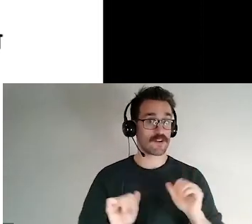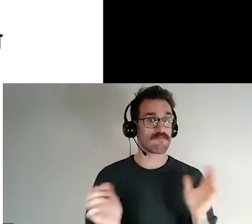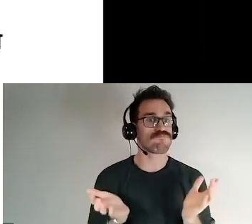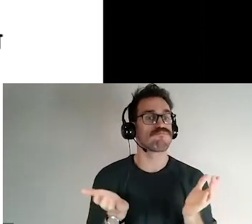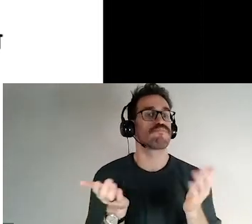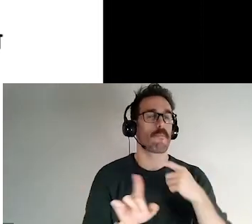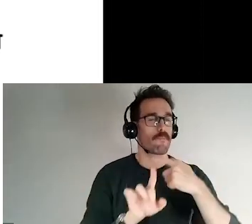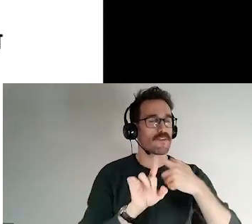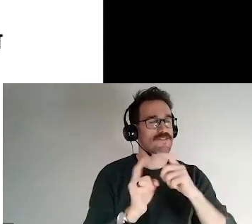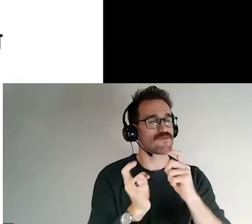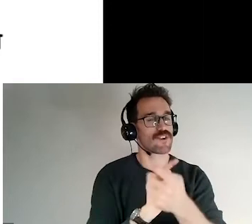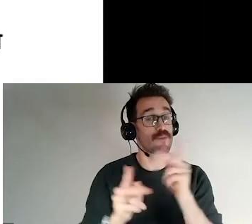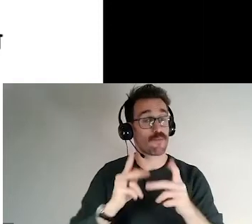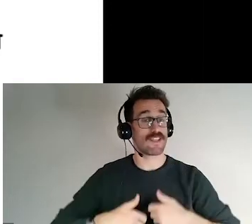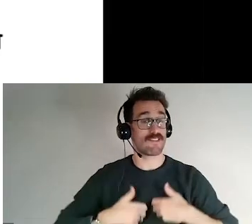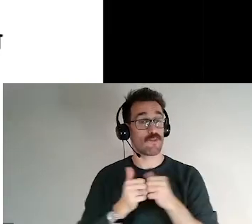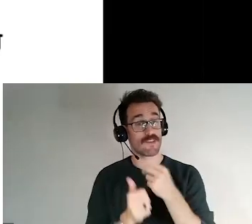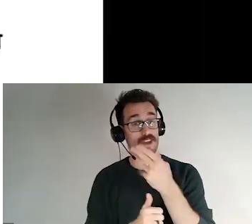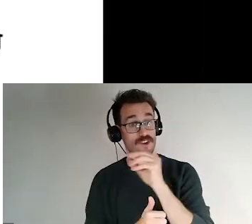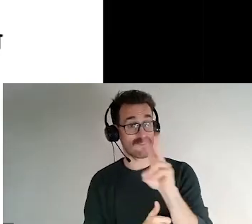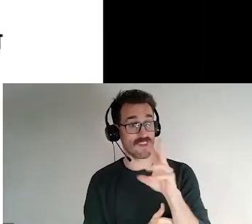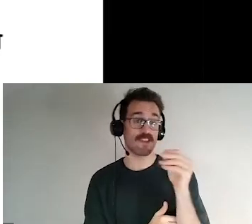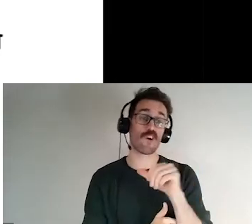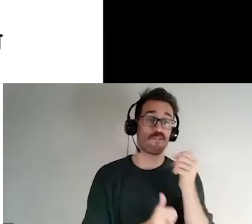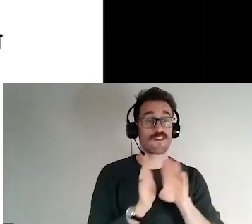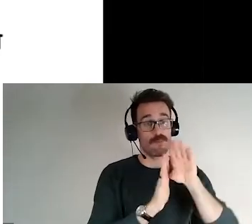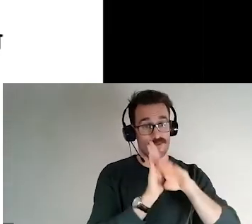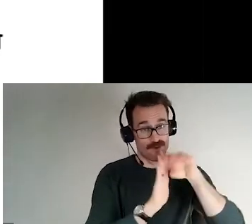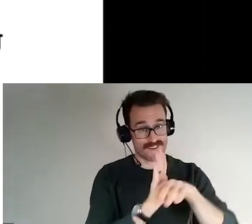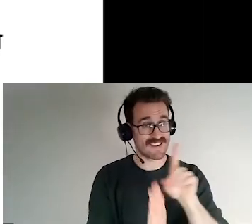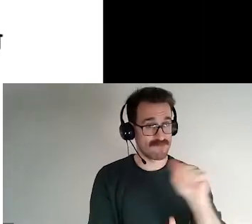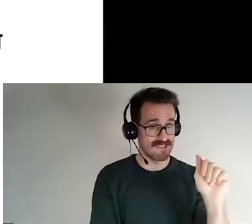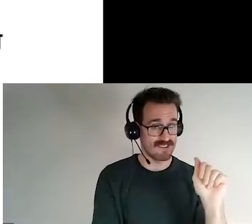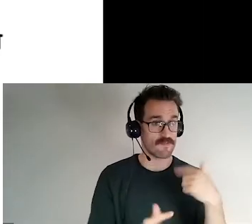with HIV and other episodic disabilities. We have been around for a while and maybe you heard of us,